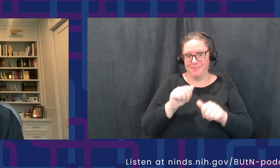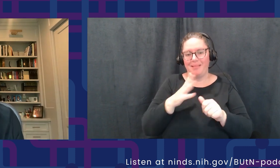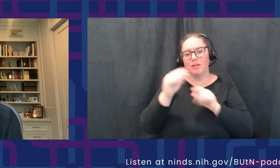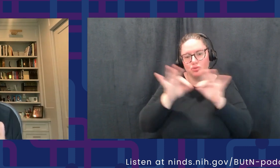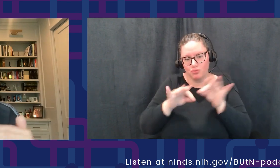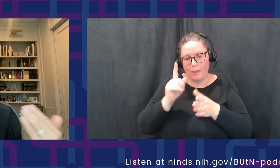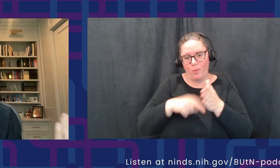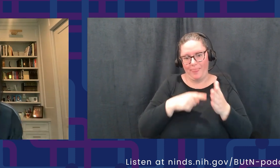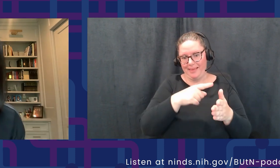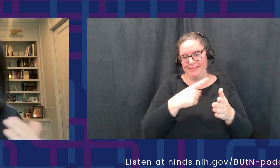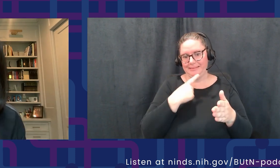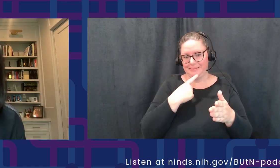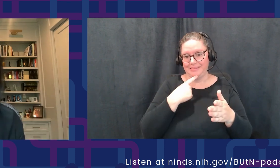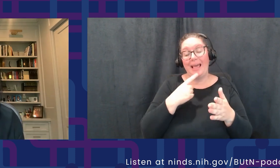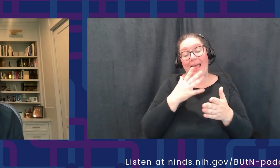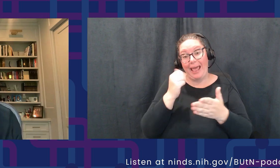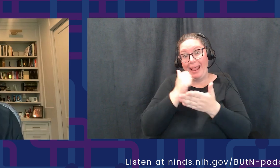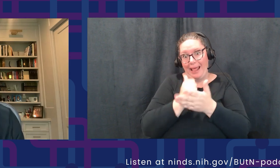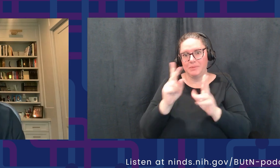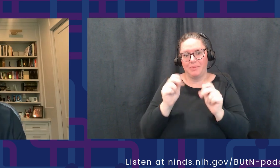Again, it helps those that are Visually Impaired, of course.